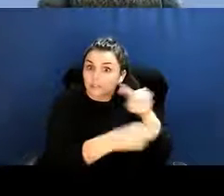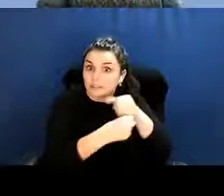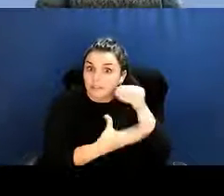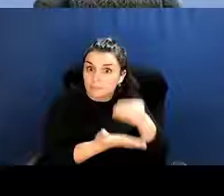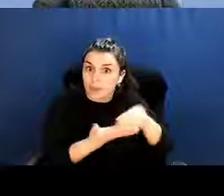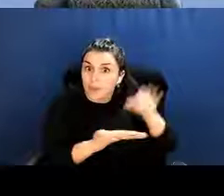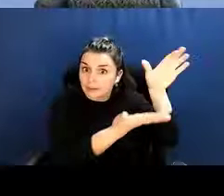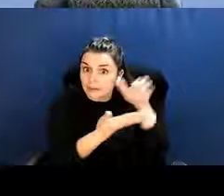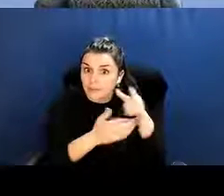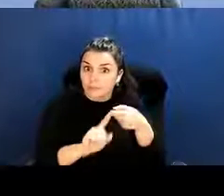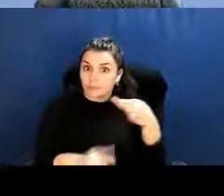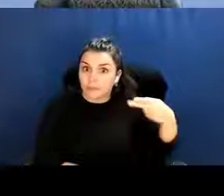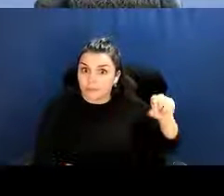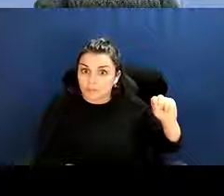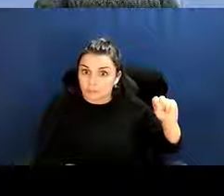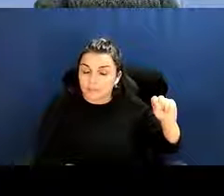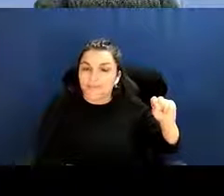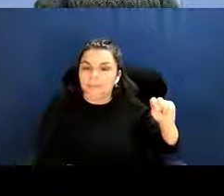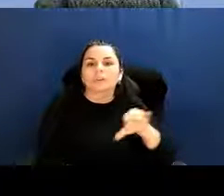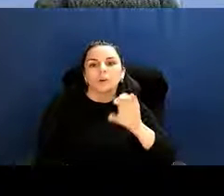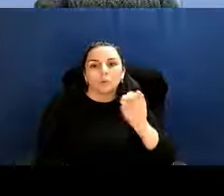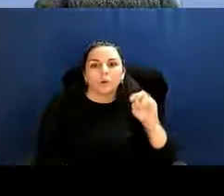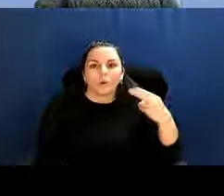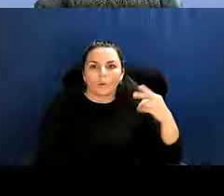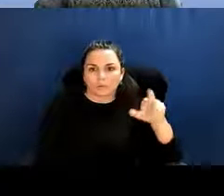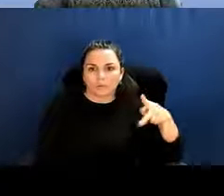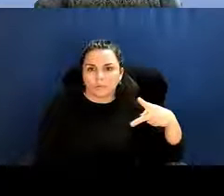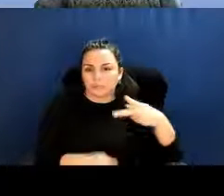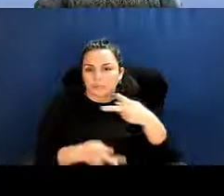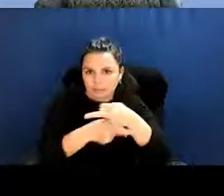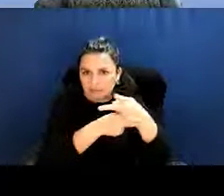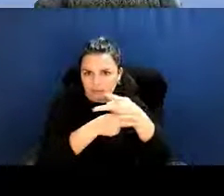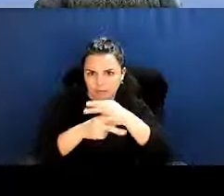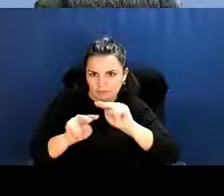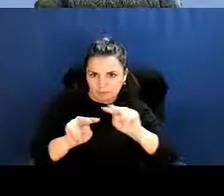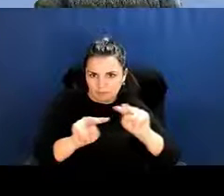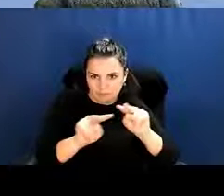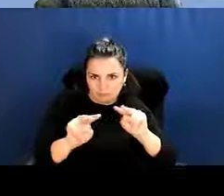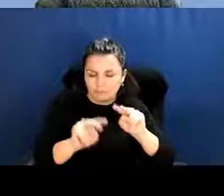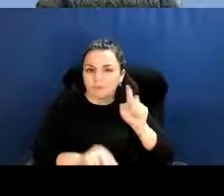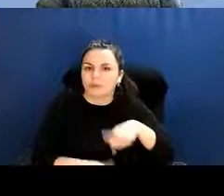then that needs to come under our rules and make sure that you comply with them.